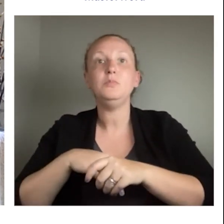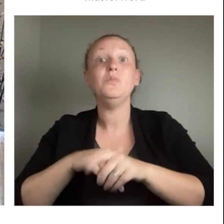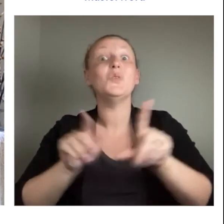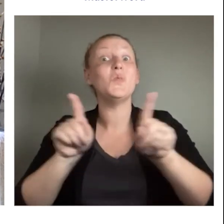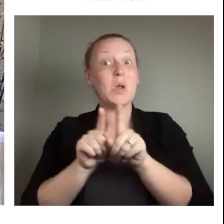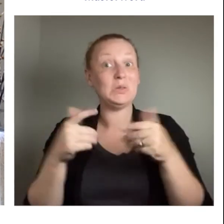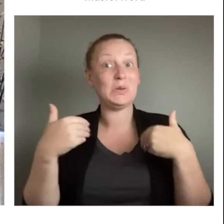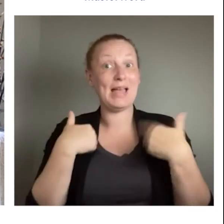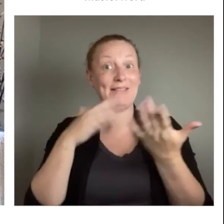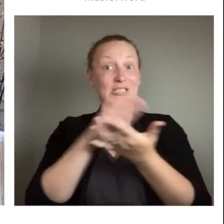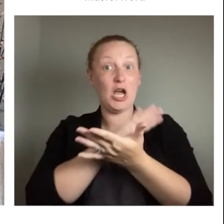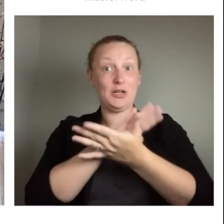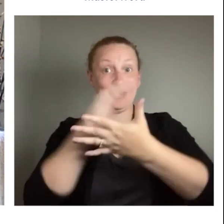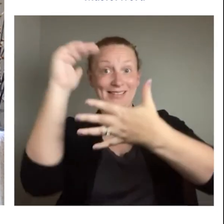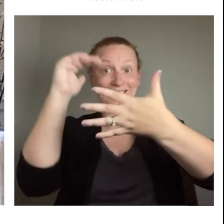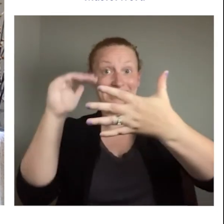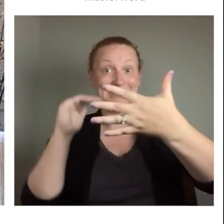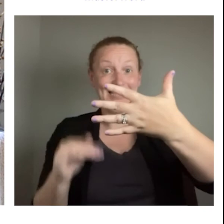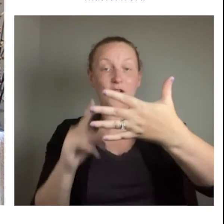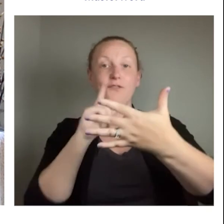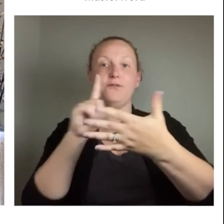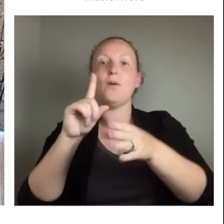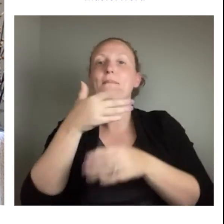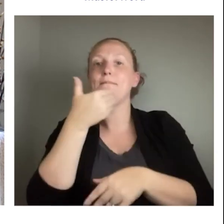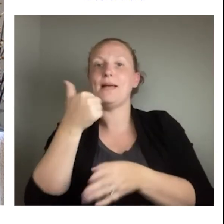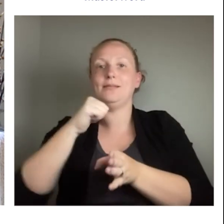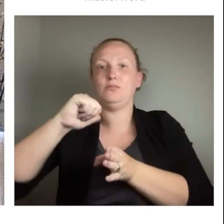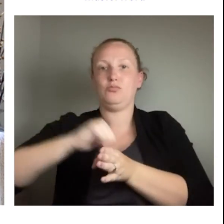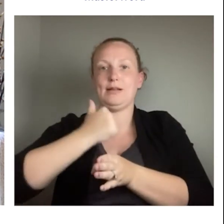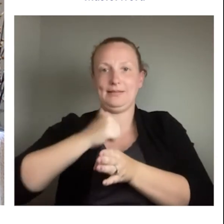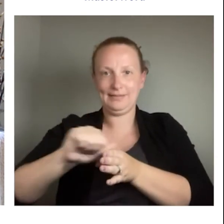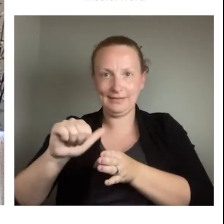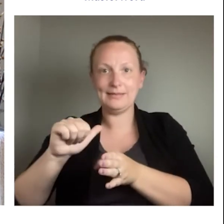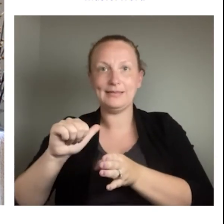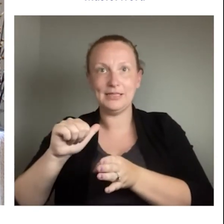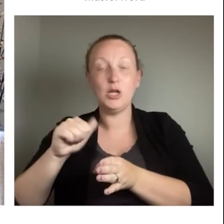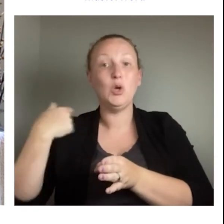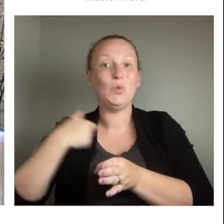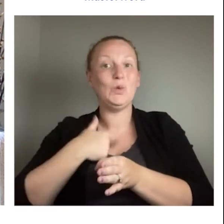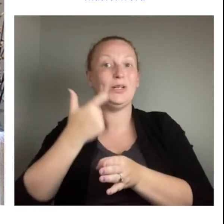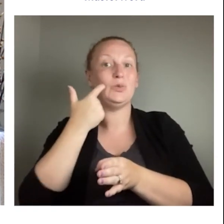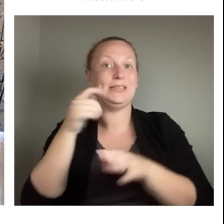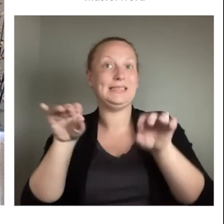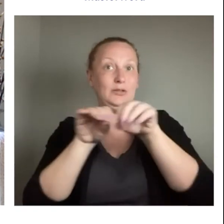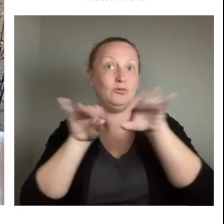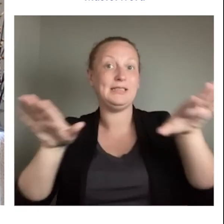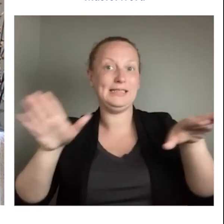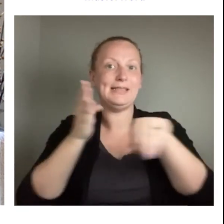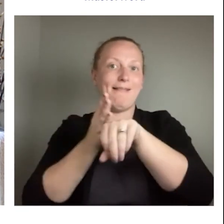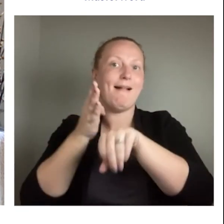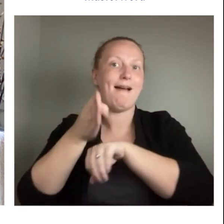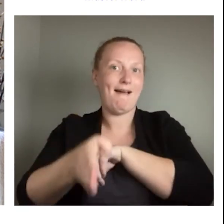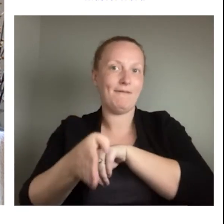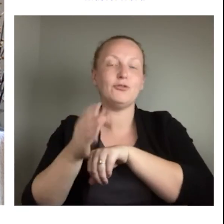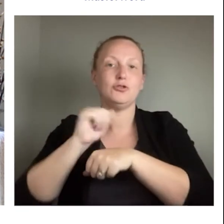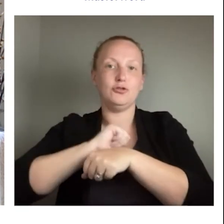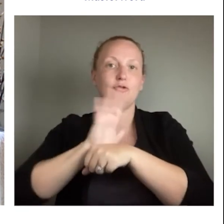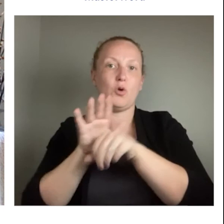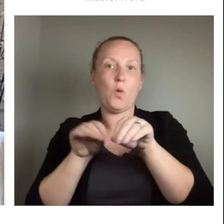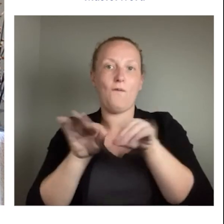interpreters and translators and education workgroup released it recently, ah, right after the pandemic and I'm more than happy to share it with